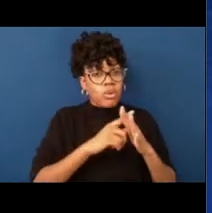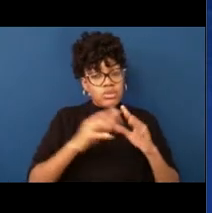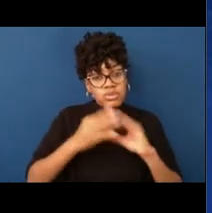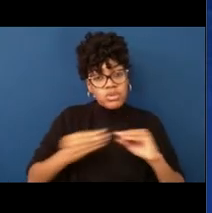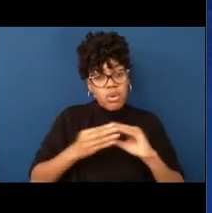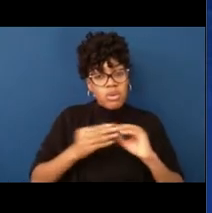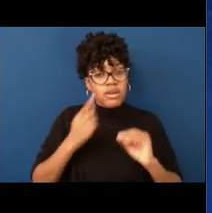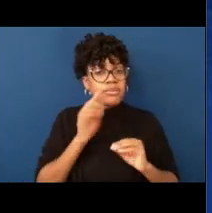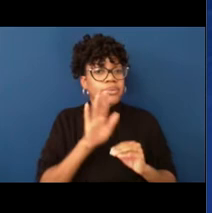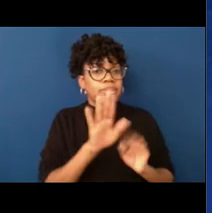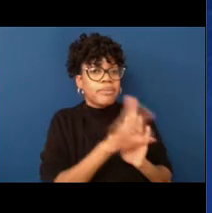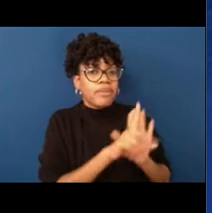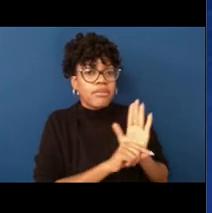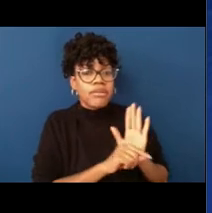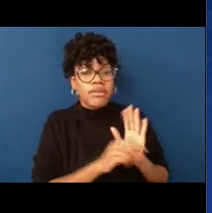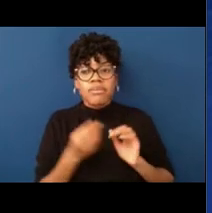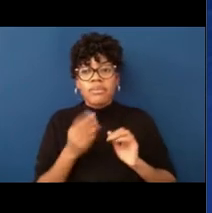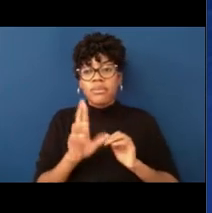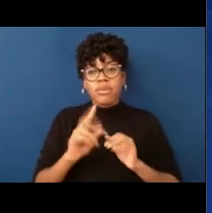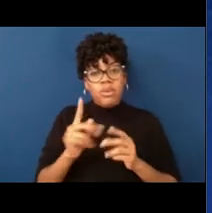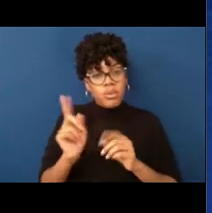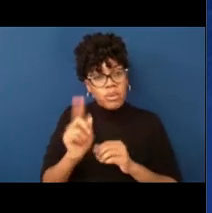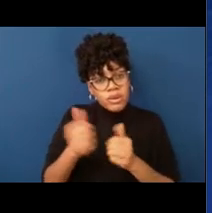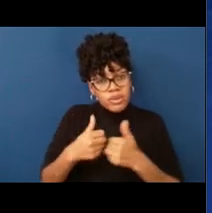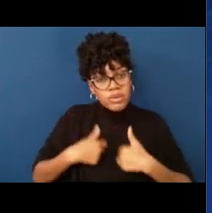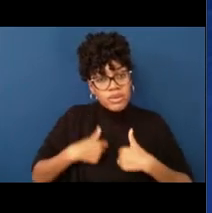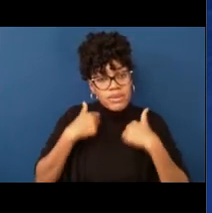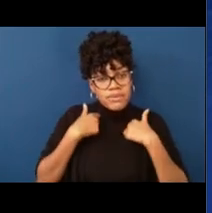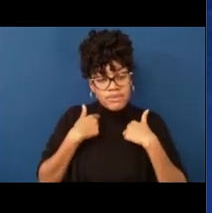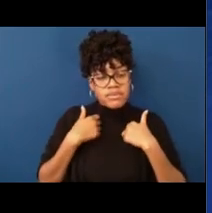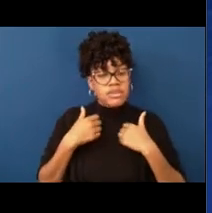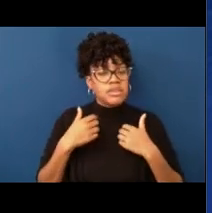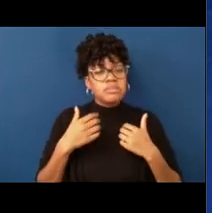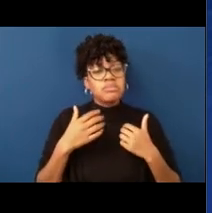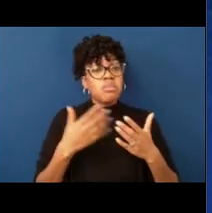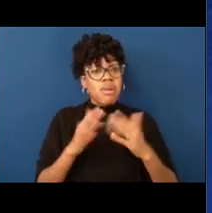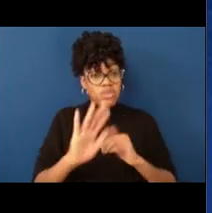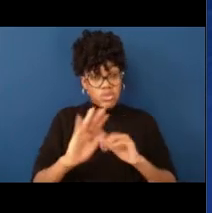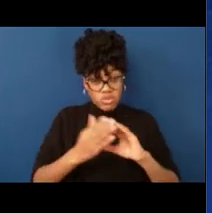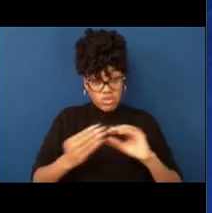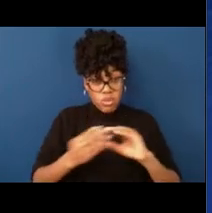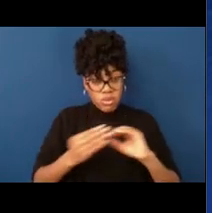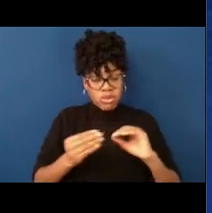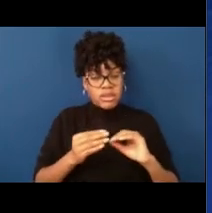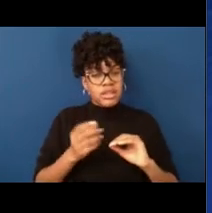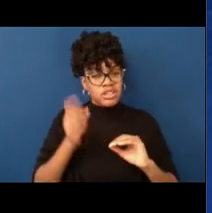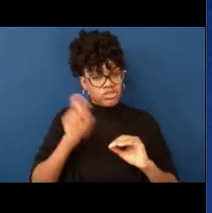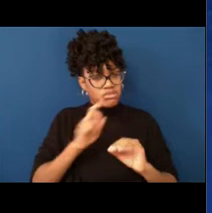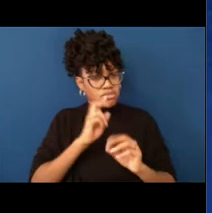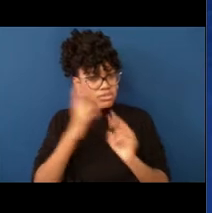All origin stories should be respected, as they relate to people's cultural values and belief systems.